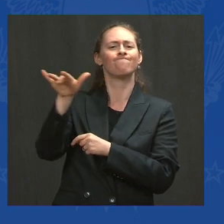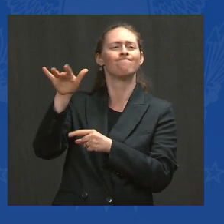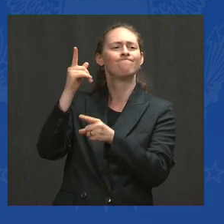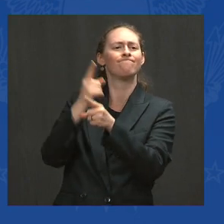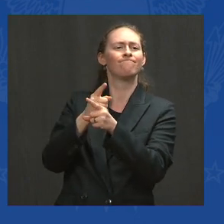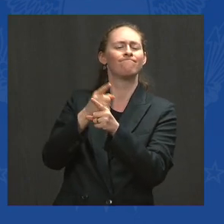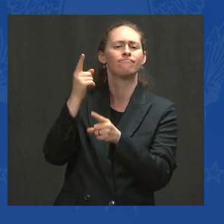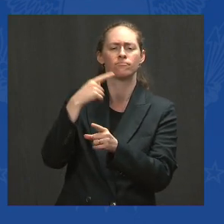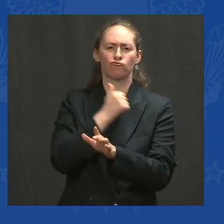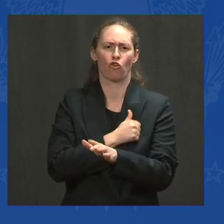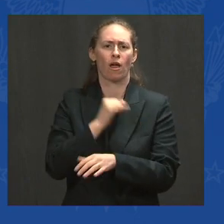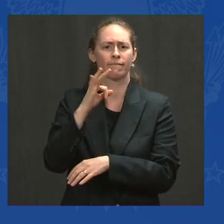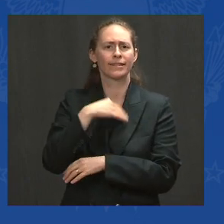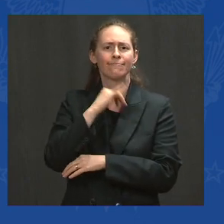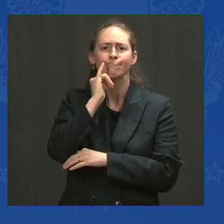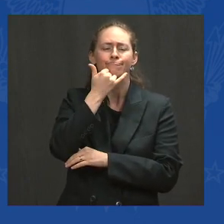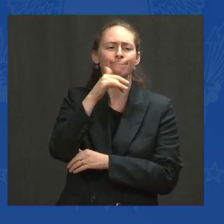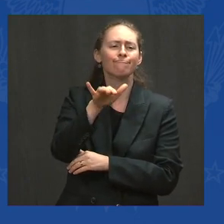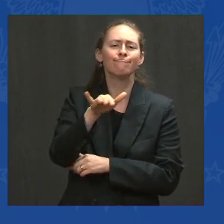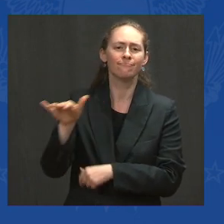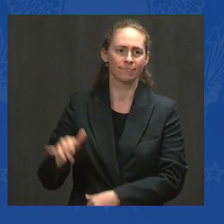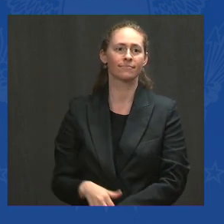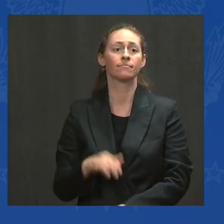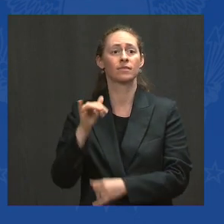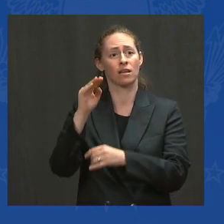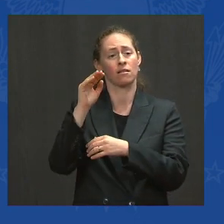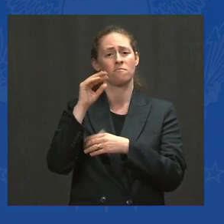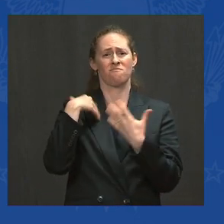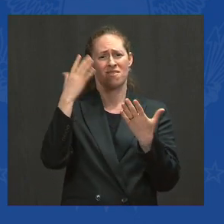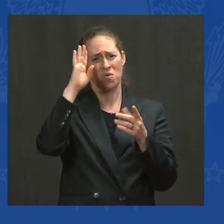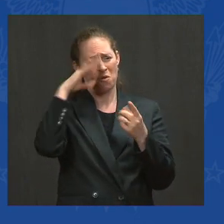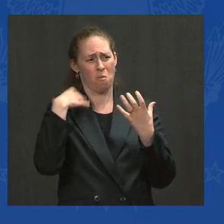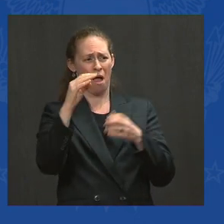return to his family safely. We're also going to continue to make sure that